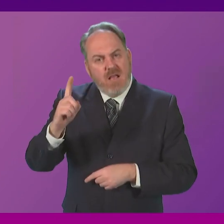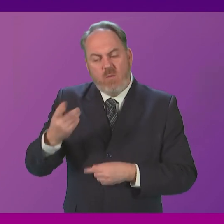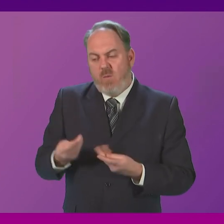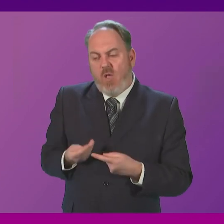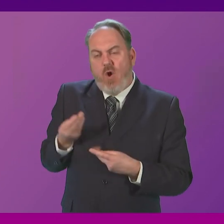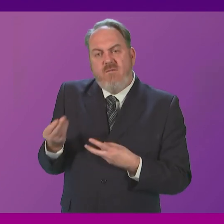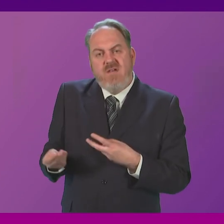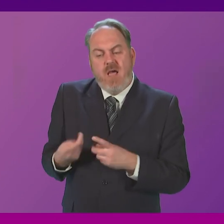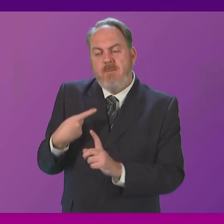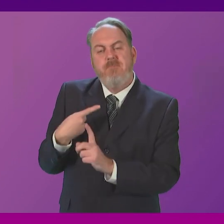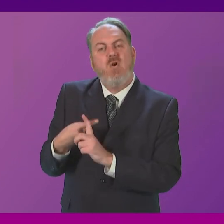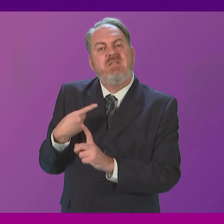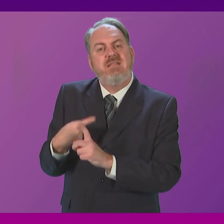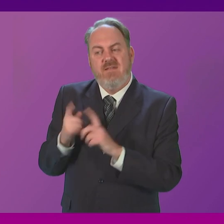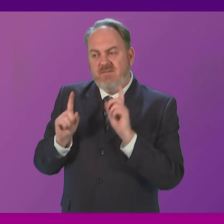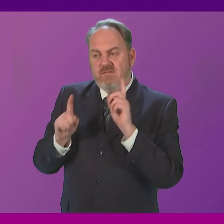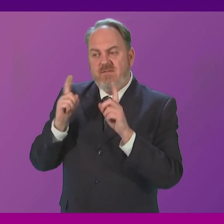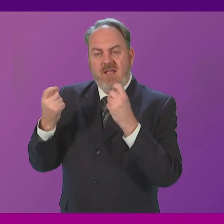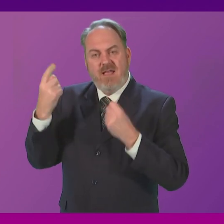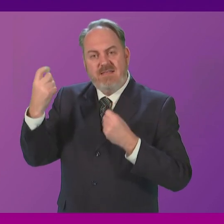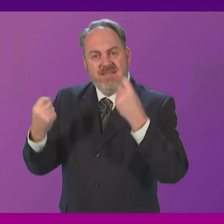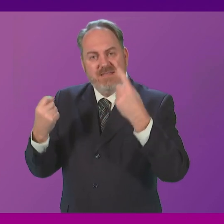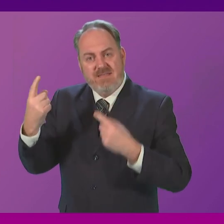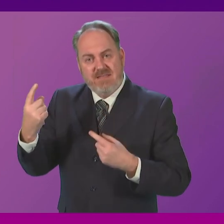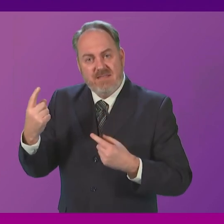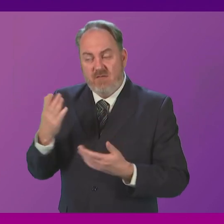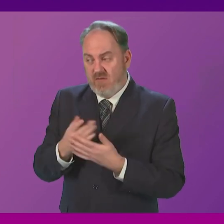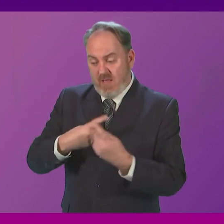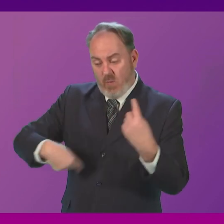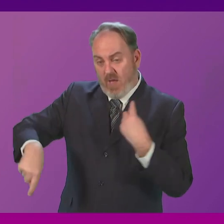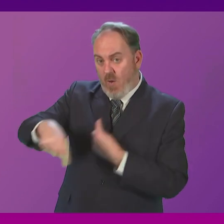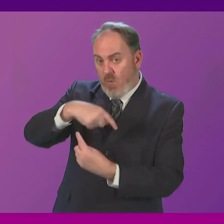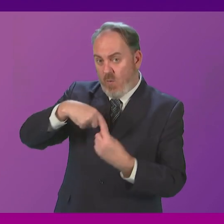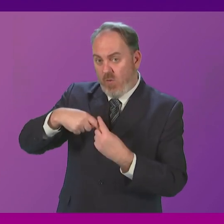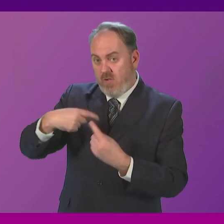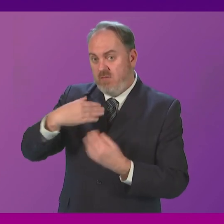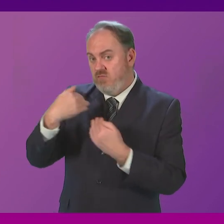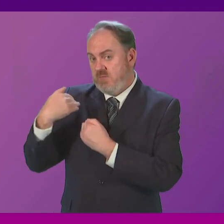It is the job of everyone in the chamber to look to the future, not the past, and to help